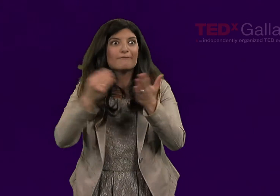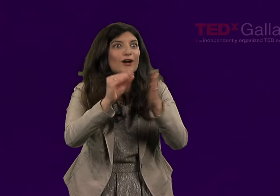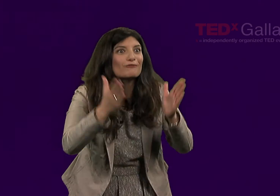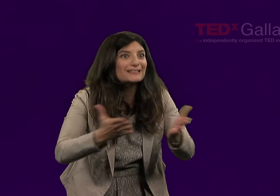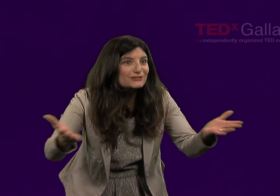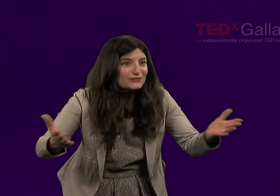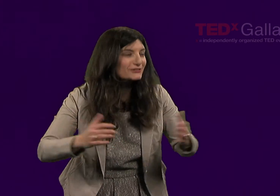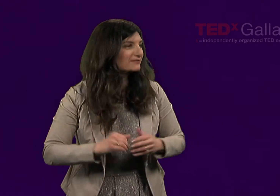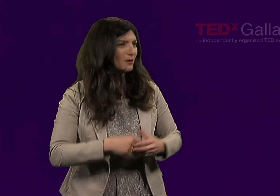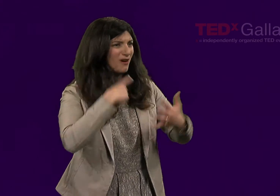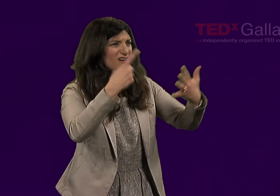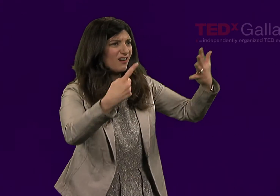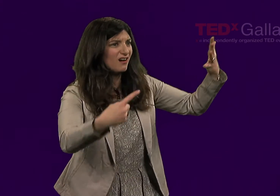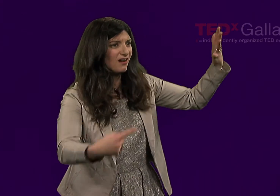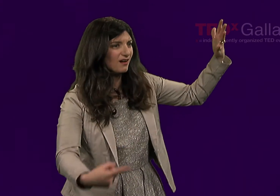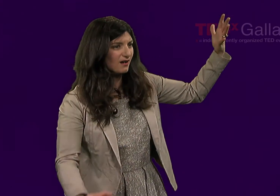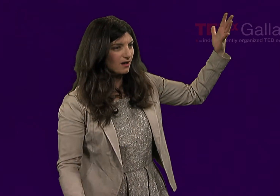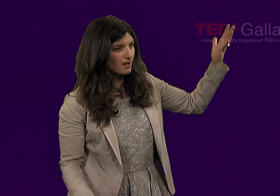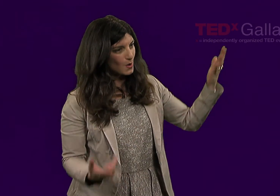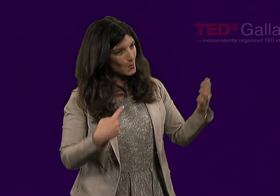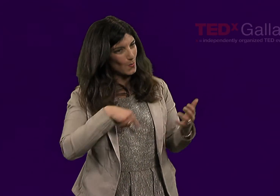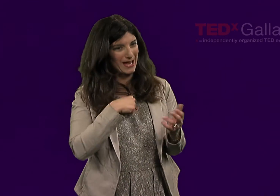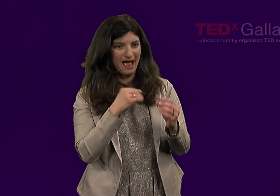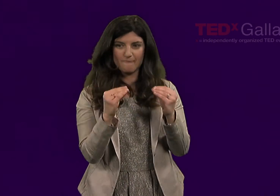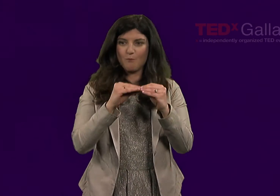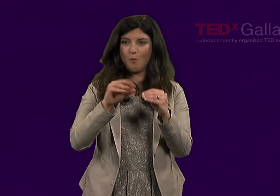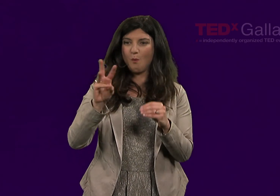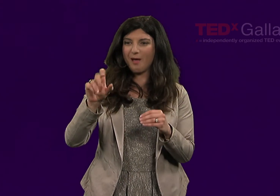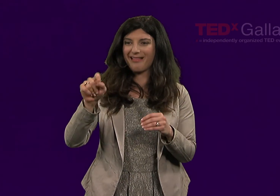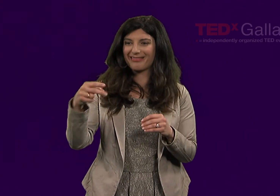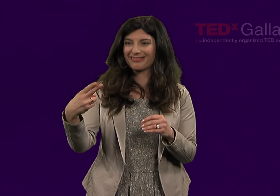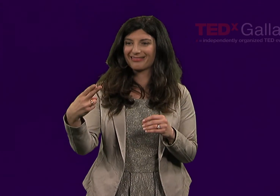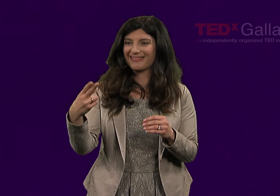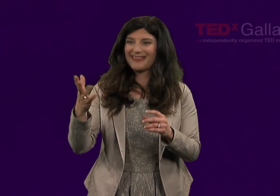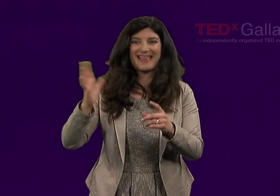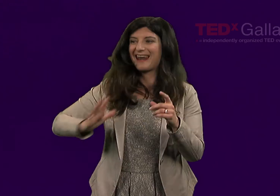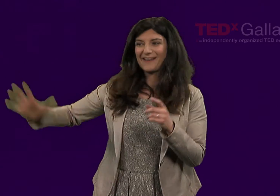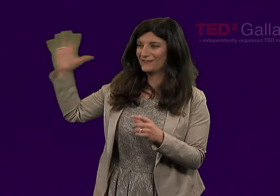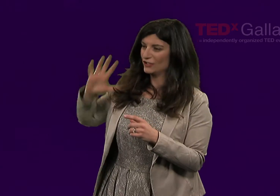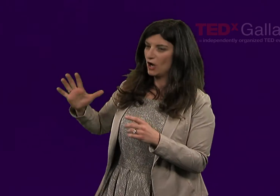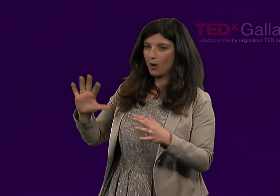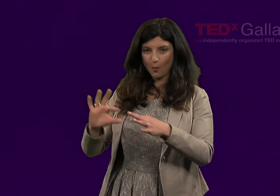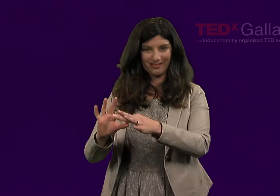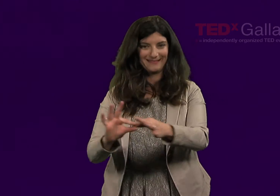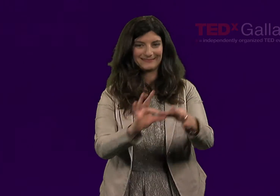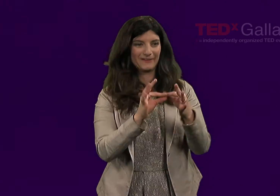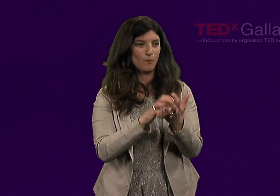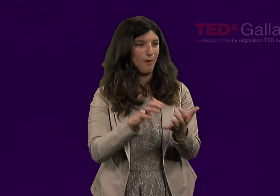And the list goes on and on. We have more wealth now in our community than we ever had before, collective wealth.